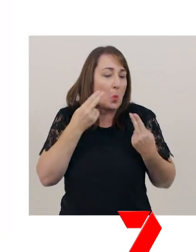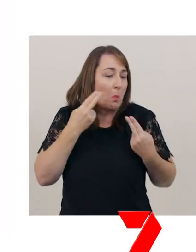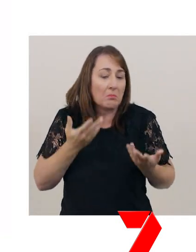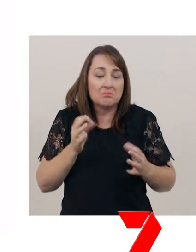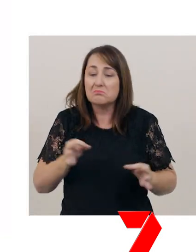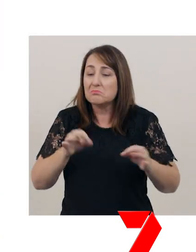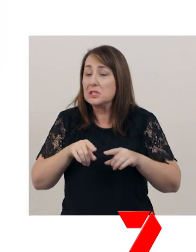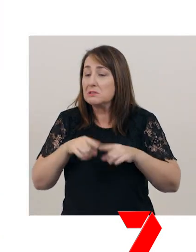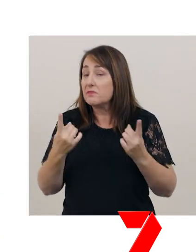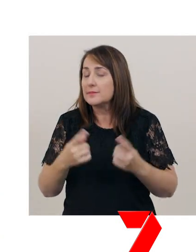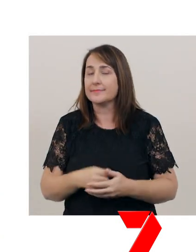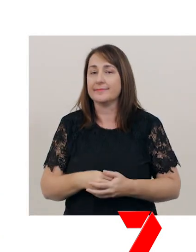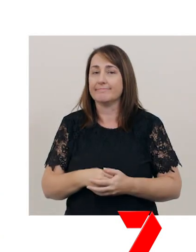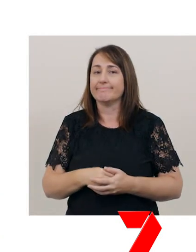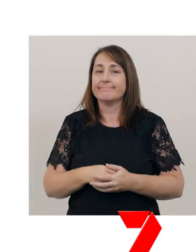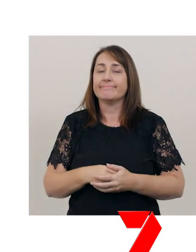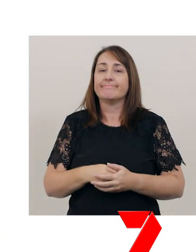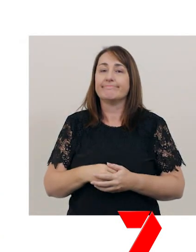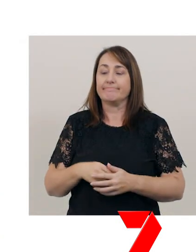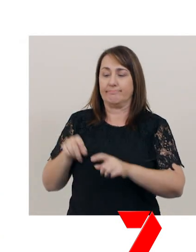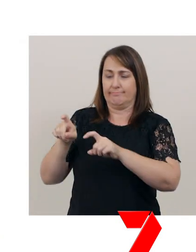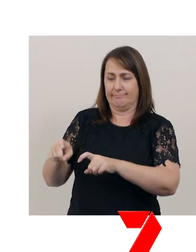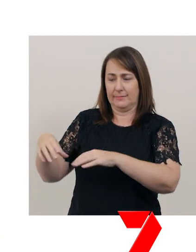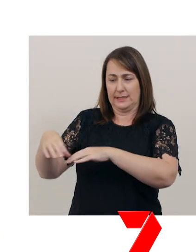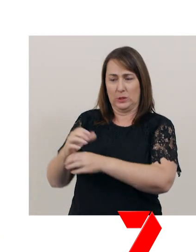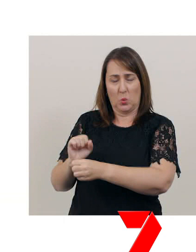Ye Xian’s golden slipper was discovered by a travelling silk merchant,